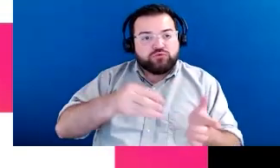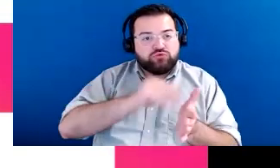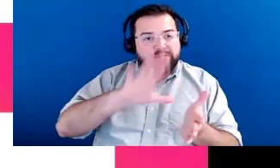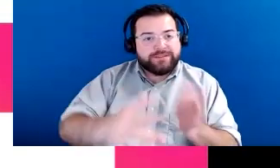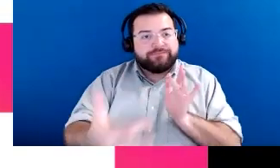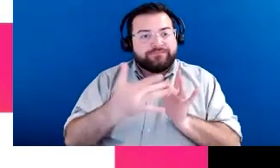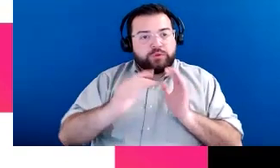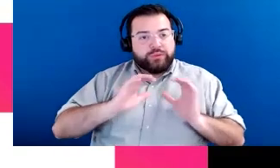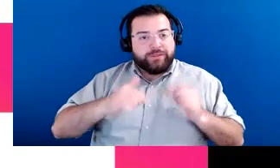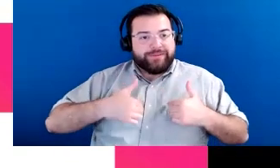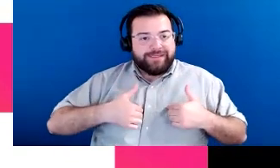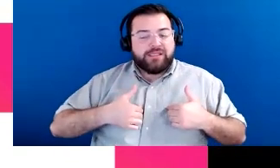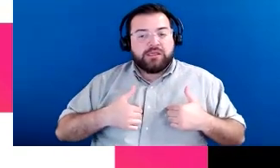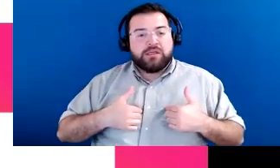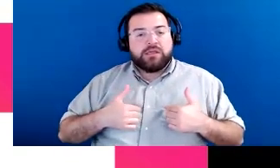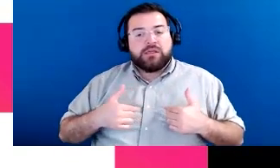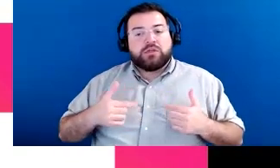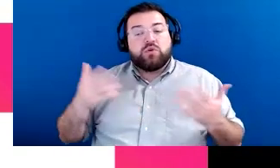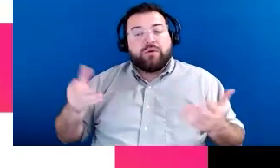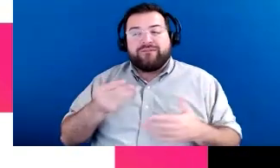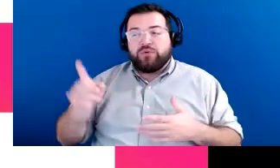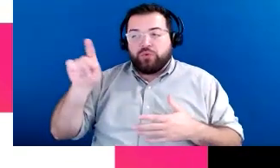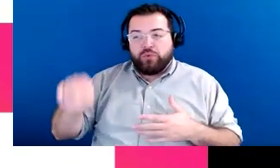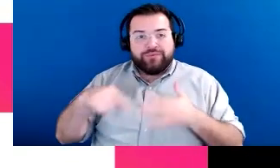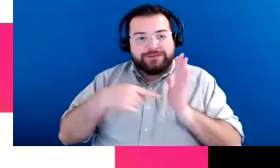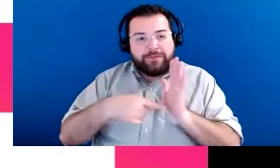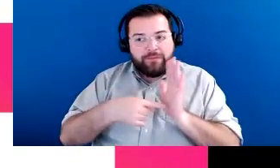So there are, you know, a couple examples here that, I